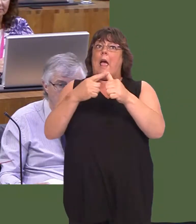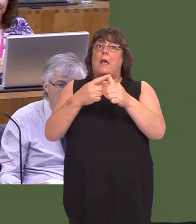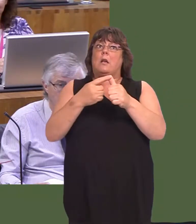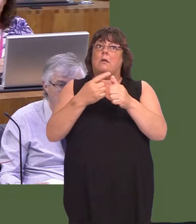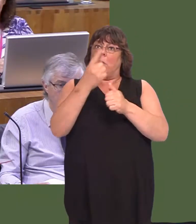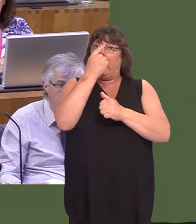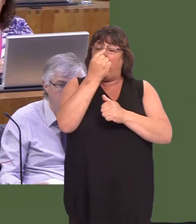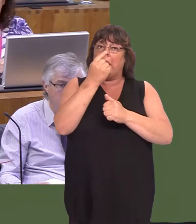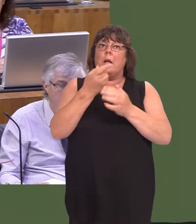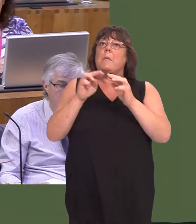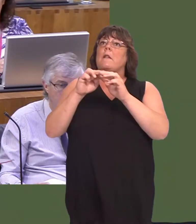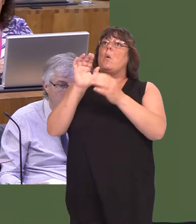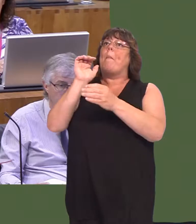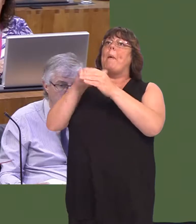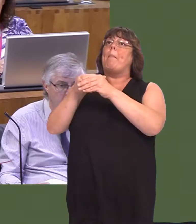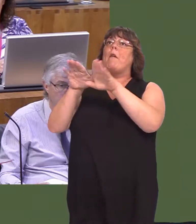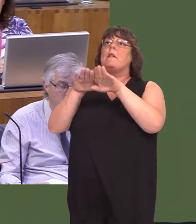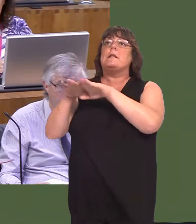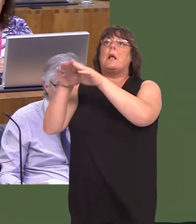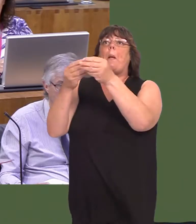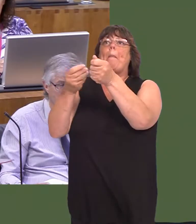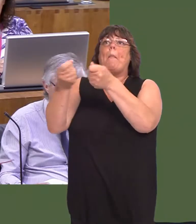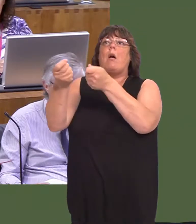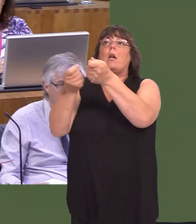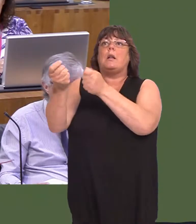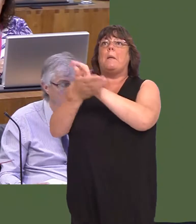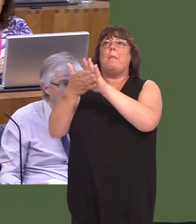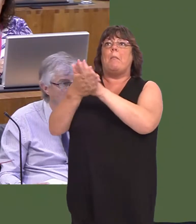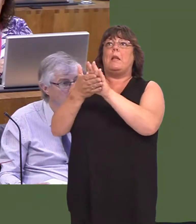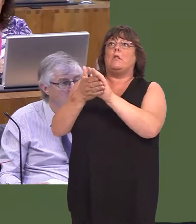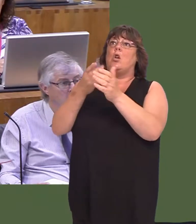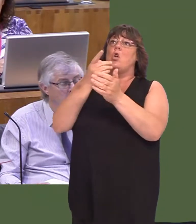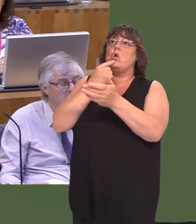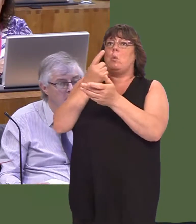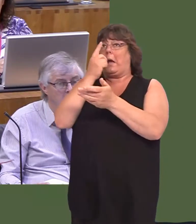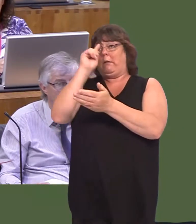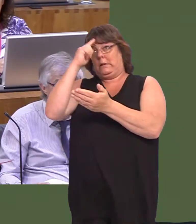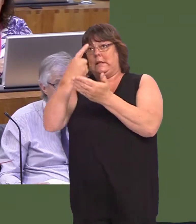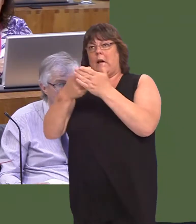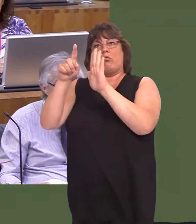But if you are a member of the single market, it implies you have a say in the rules under which that market operates.